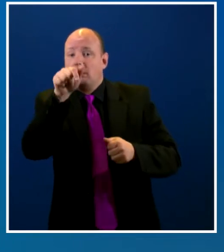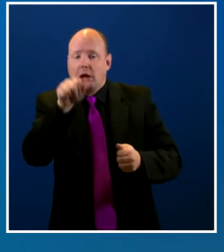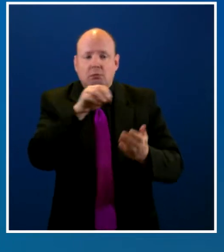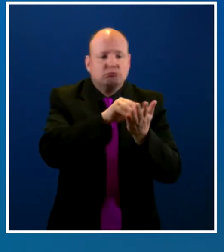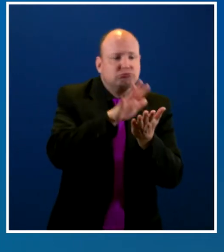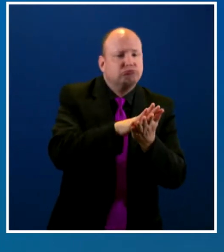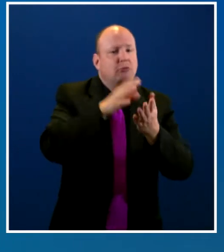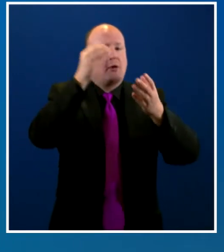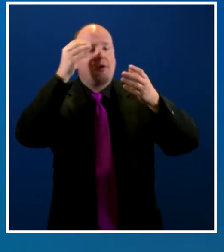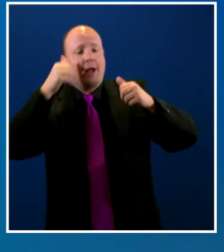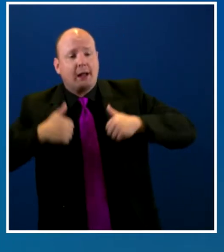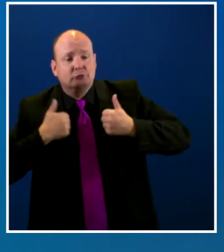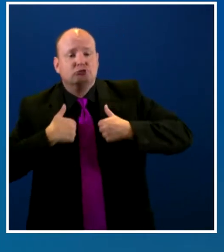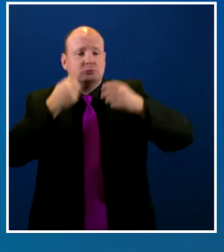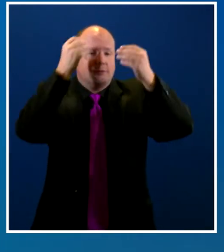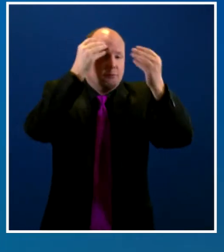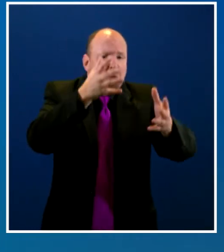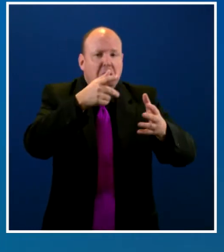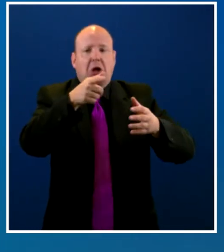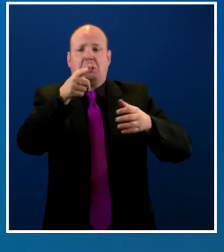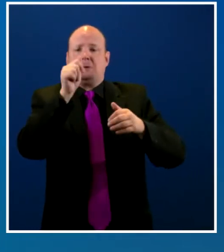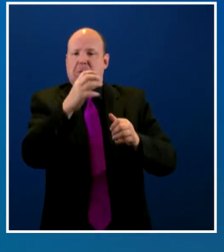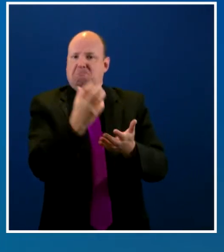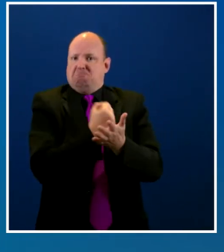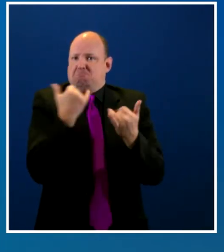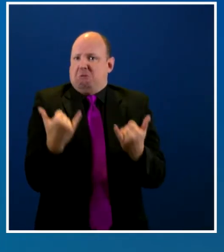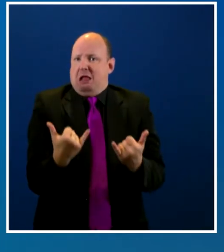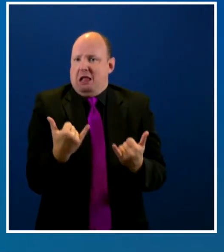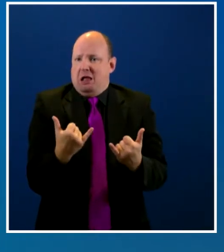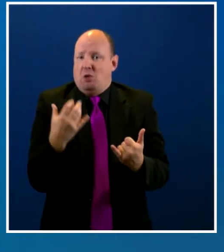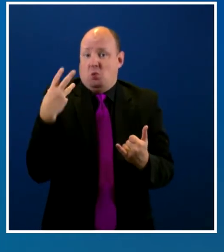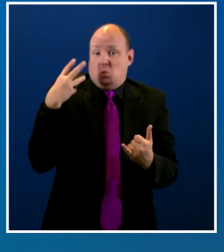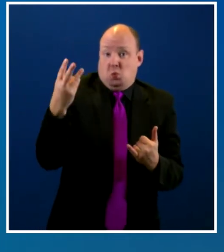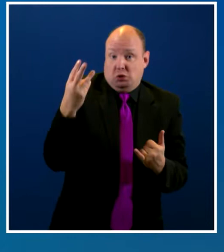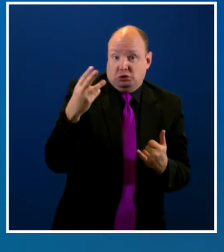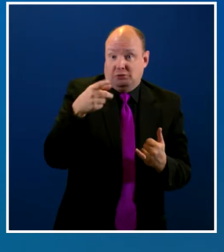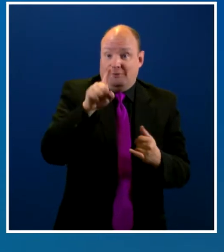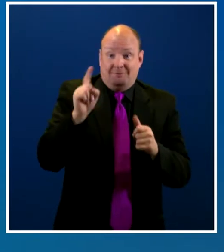But act quickly as Washington's initial supply ran out fast and